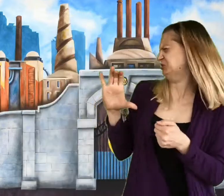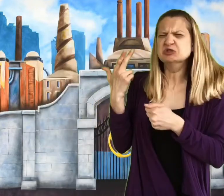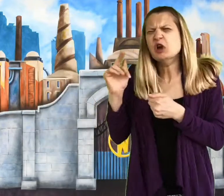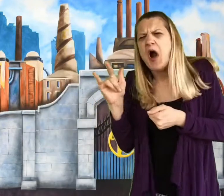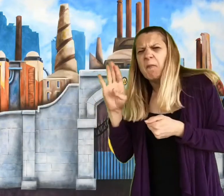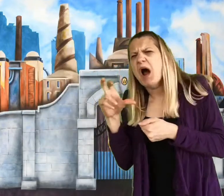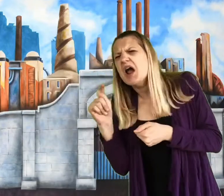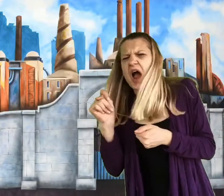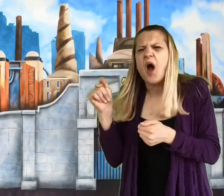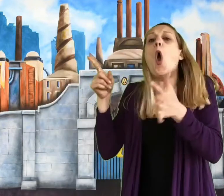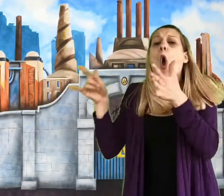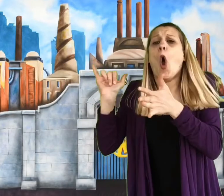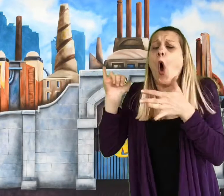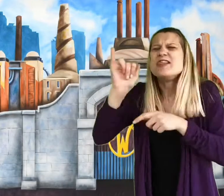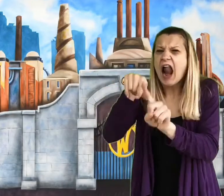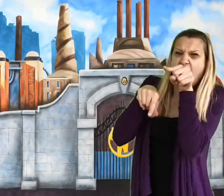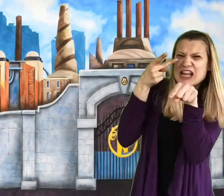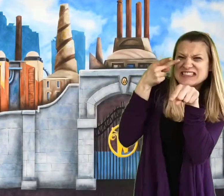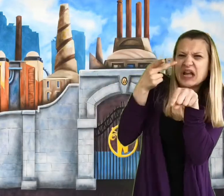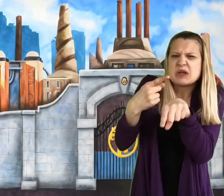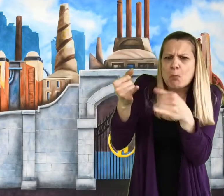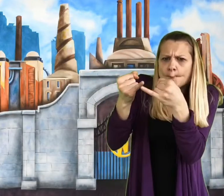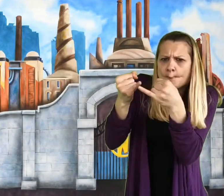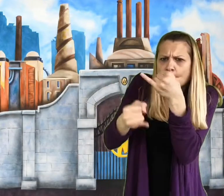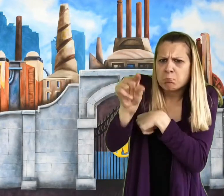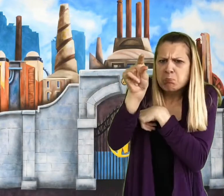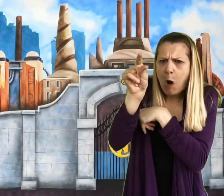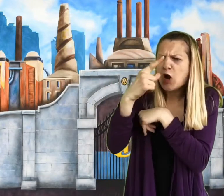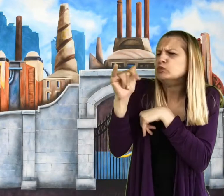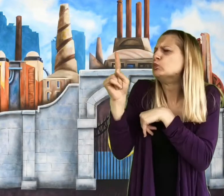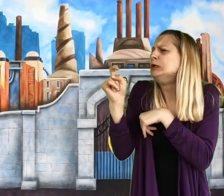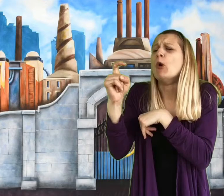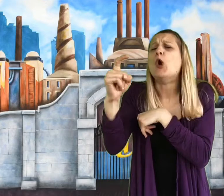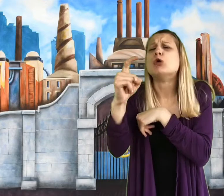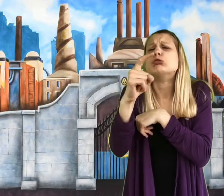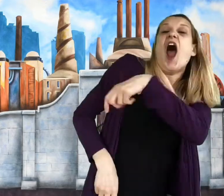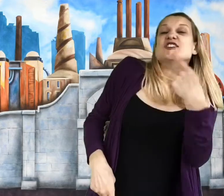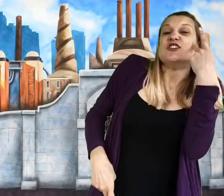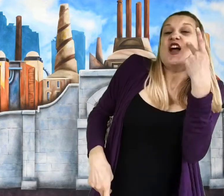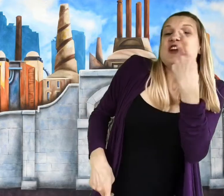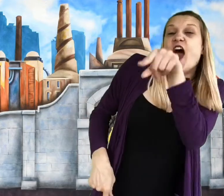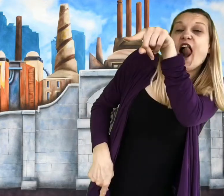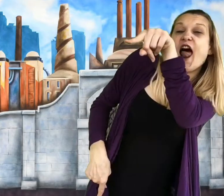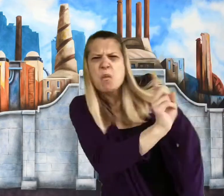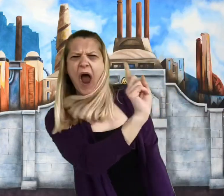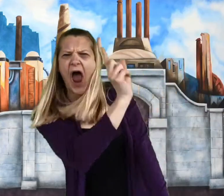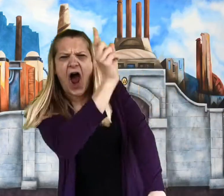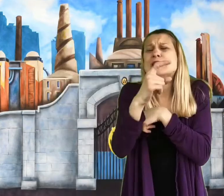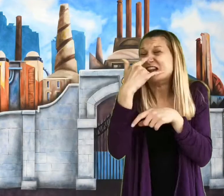"Charlie Bucket? He must be that skinny little shrimp standing." "Oh, I see him!" "Where?!"